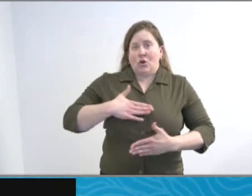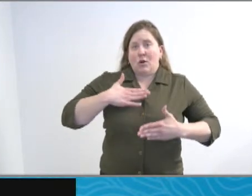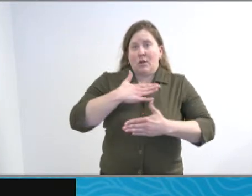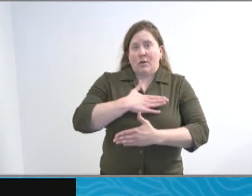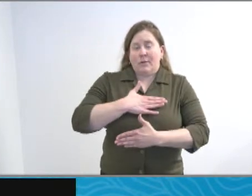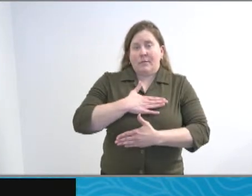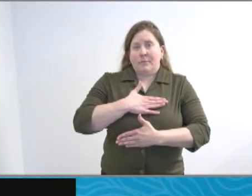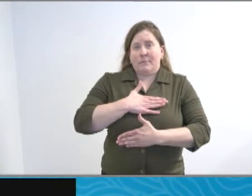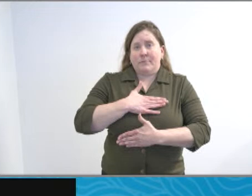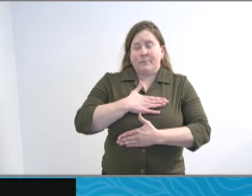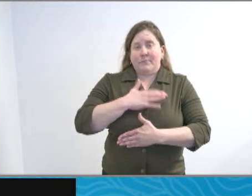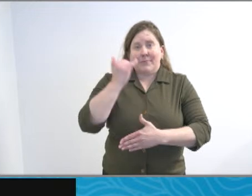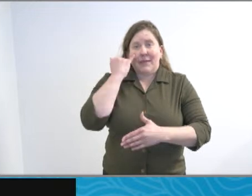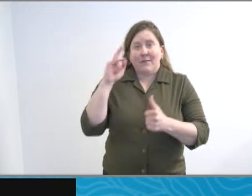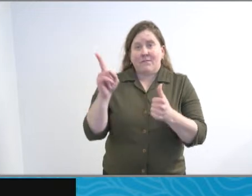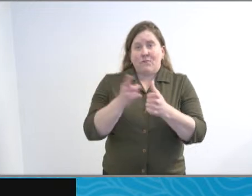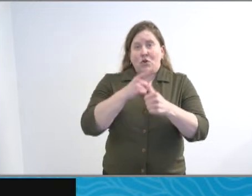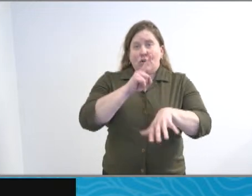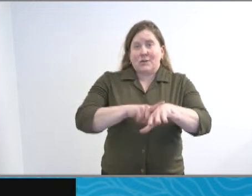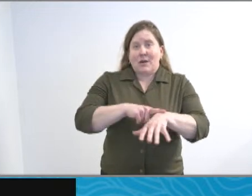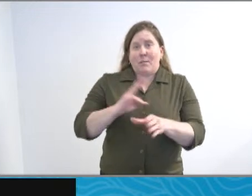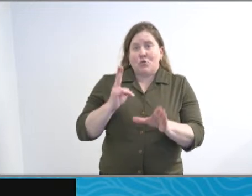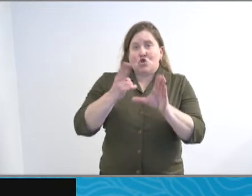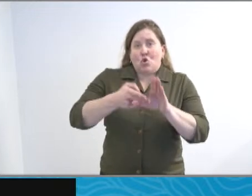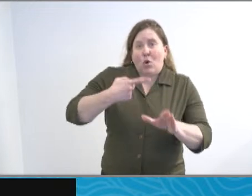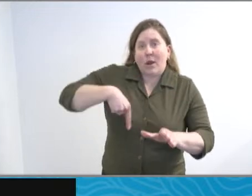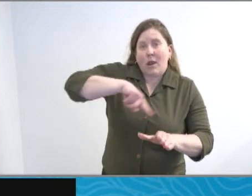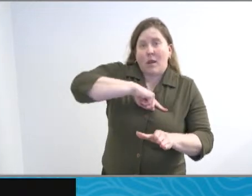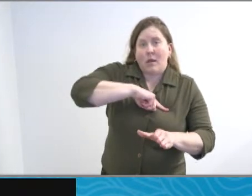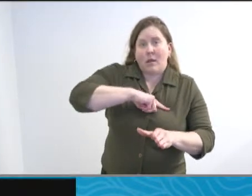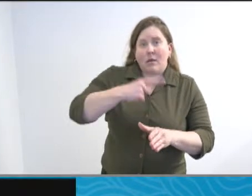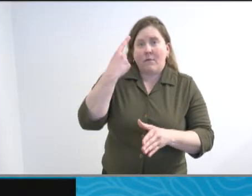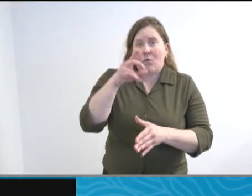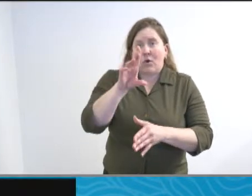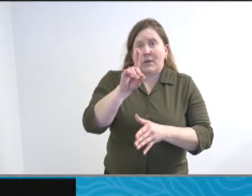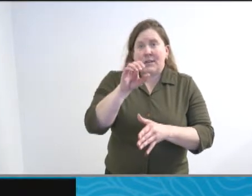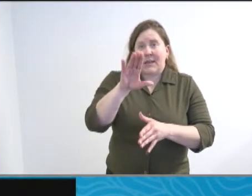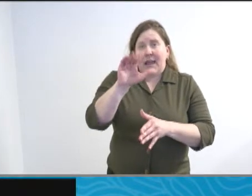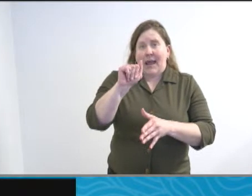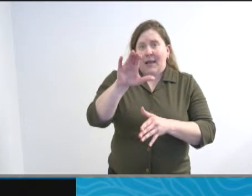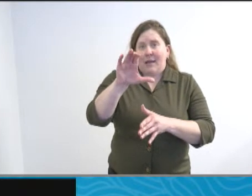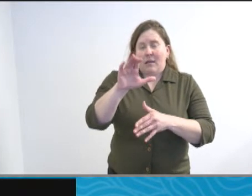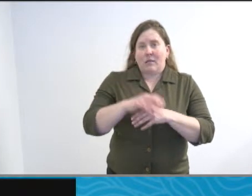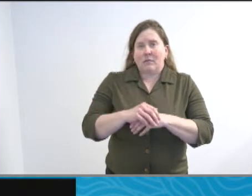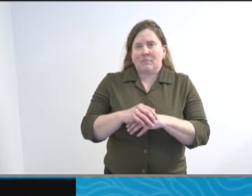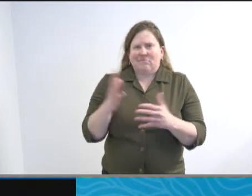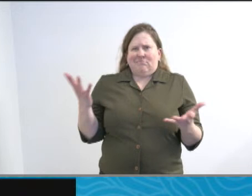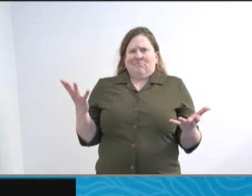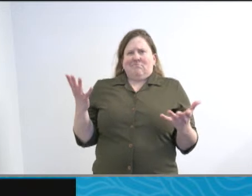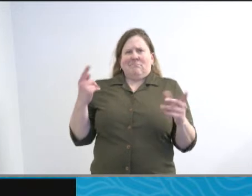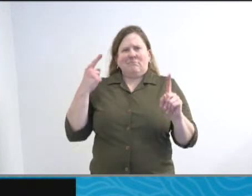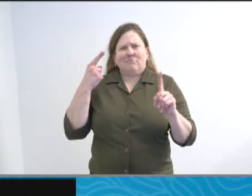If it's your first time joining us for DCAC, you may be wondering the purpose of dak.